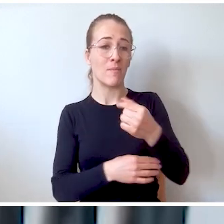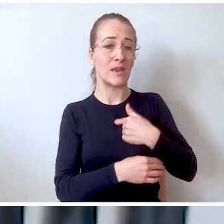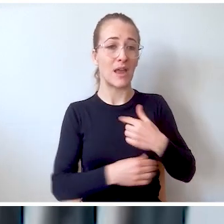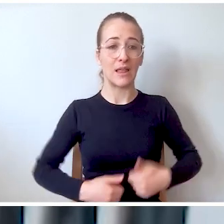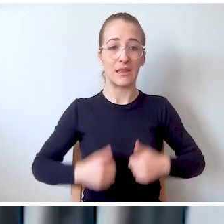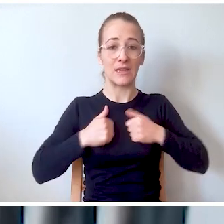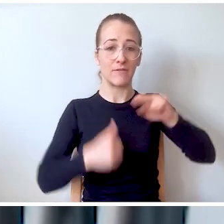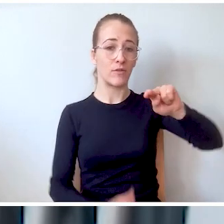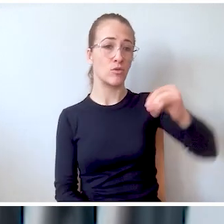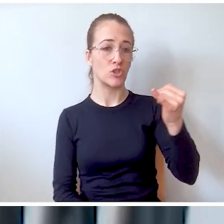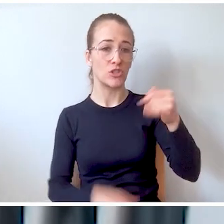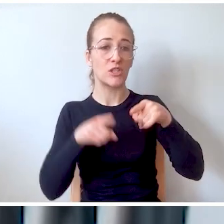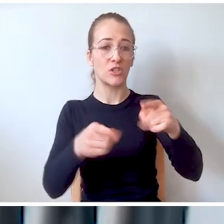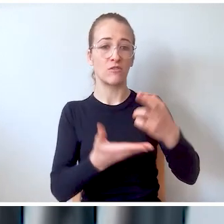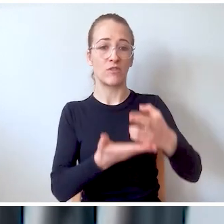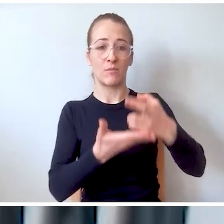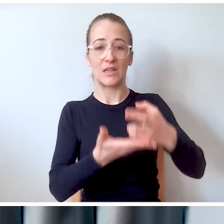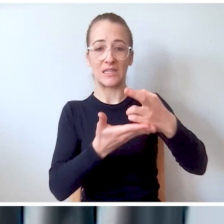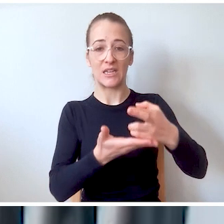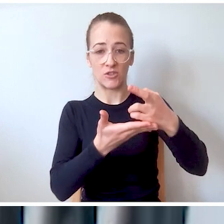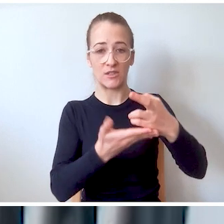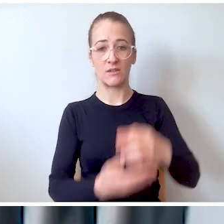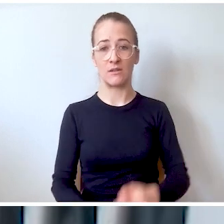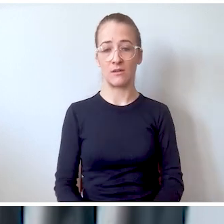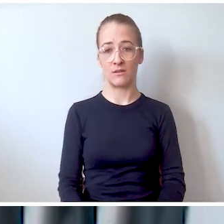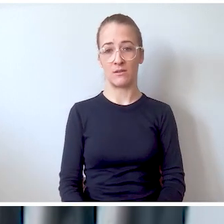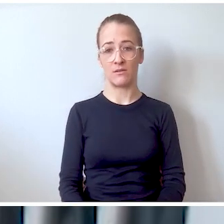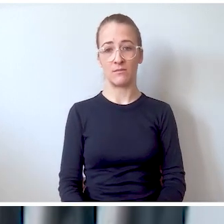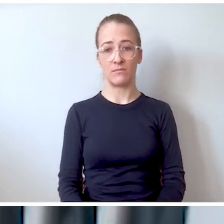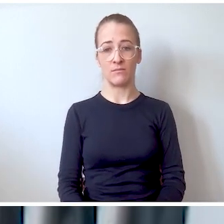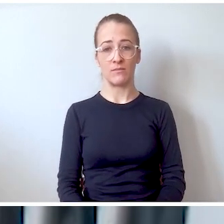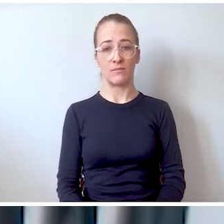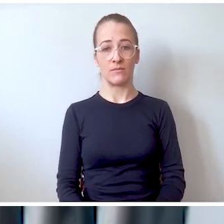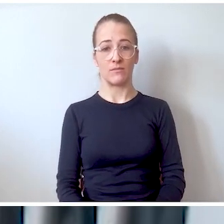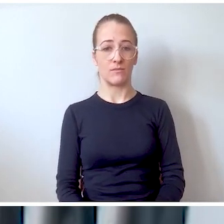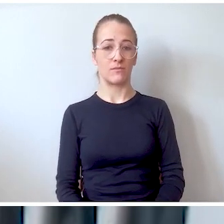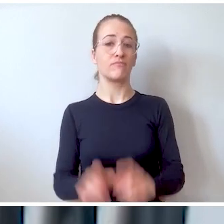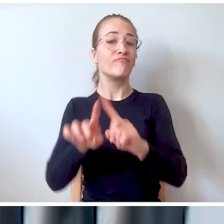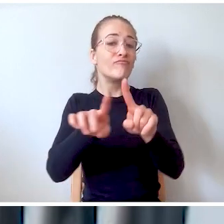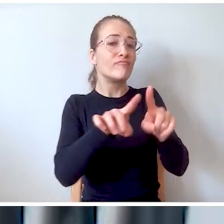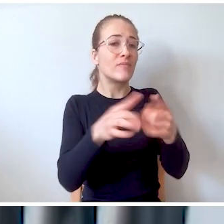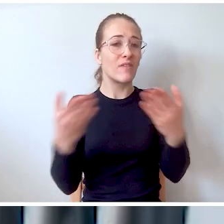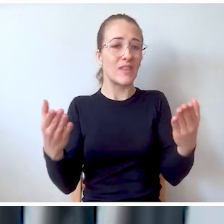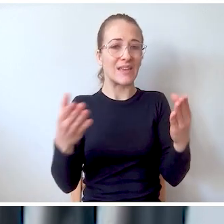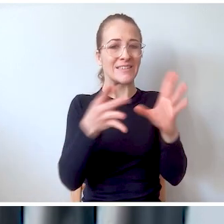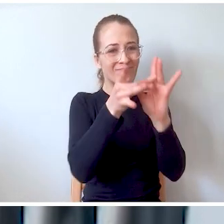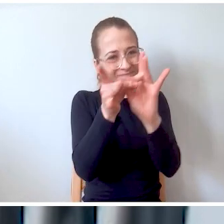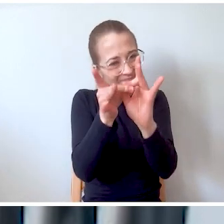when I was in rehabilitation. And so all of these things were completely inseparable